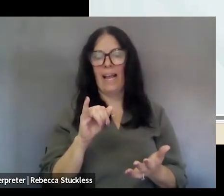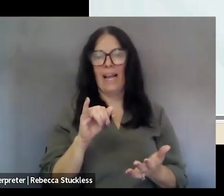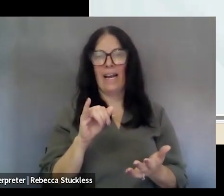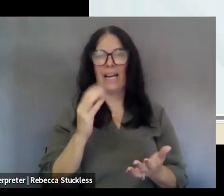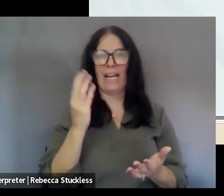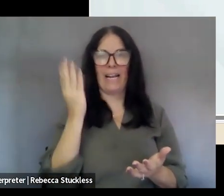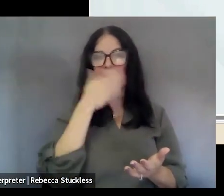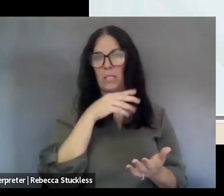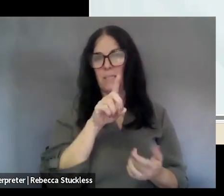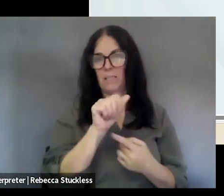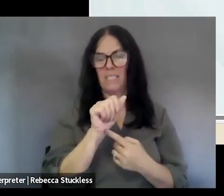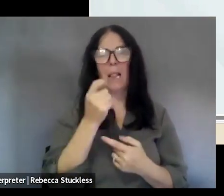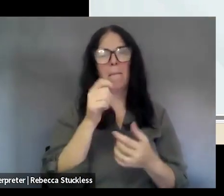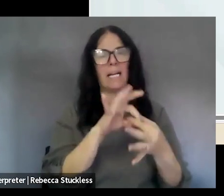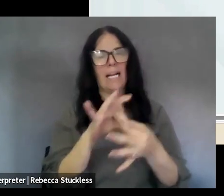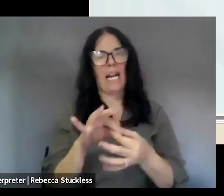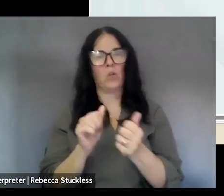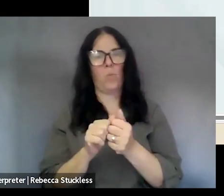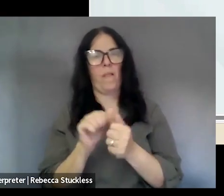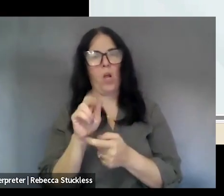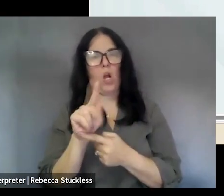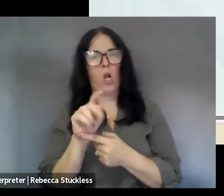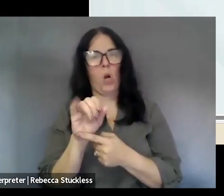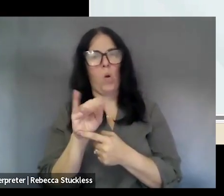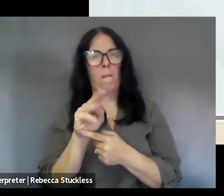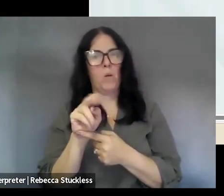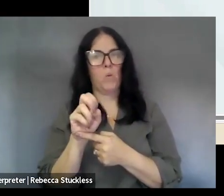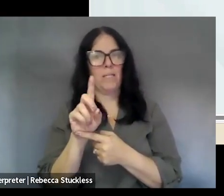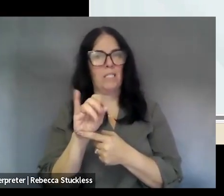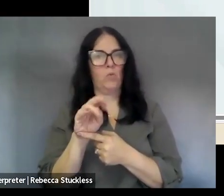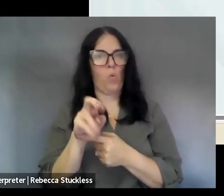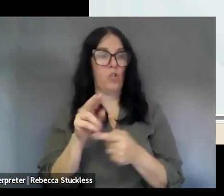autoimmune disorders that happen after disability, after brain injury, but I just wanted to talk